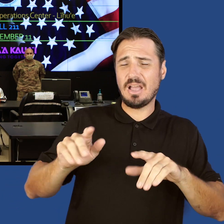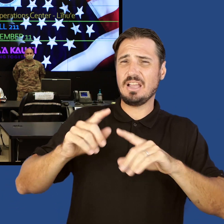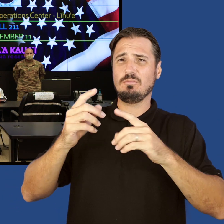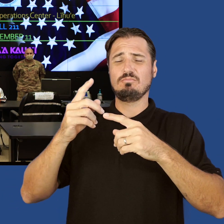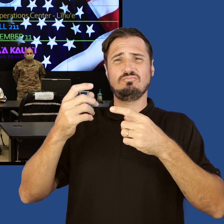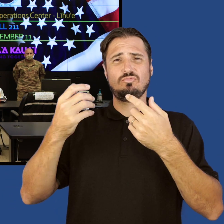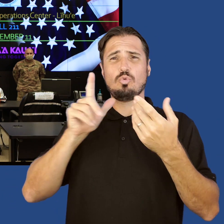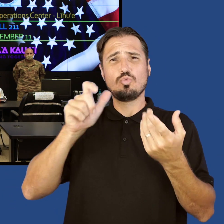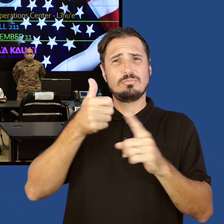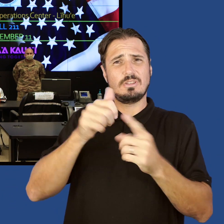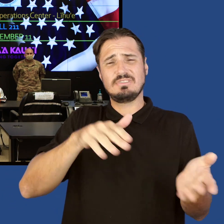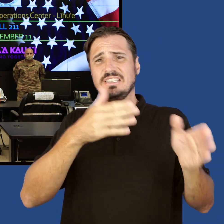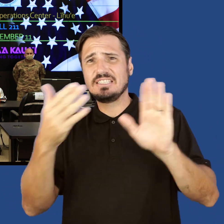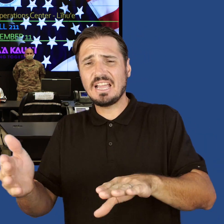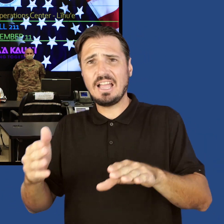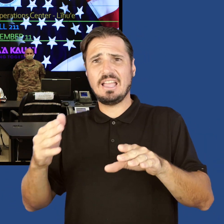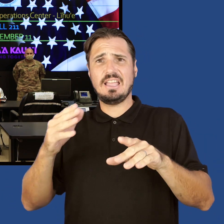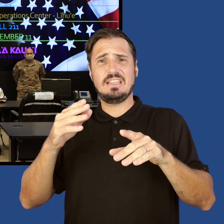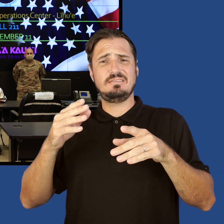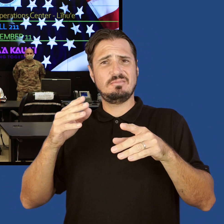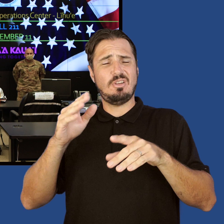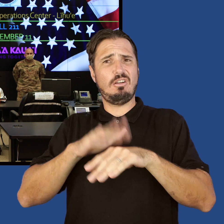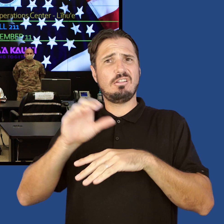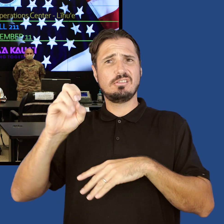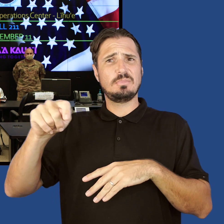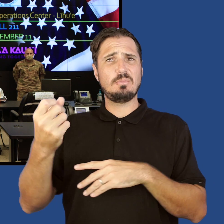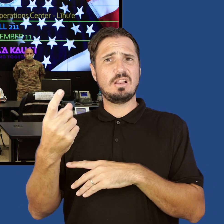That lost their lives during the attacks of September 11th.